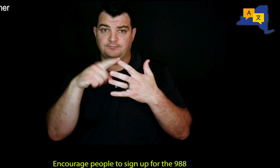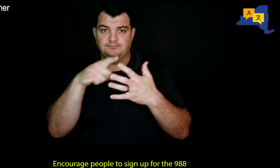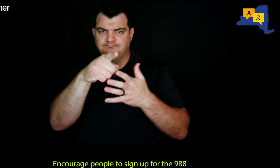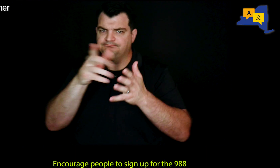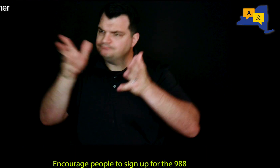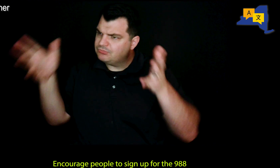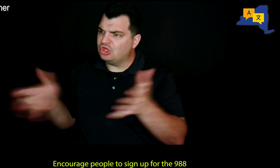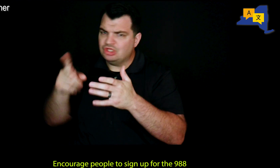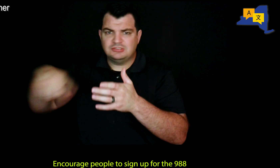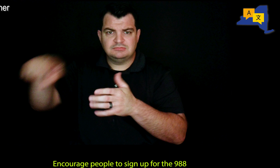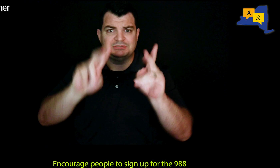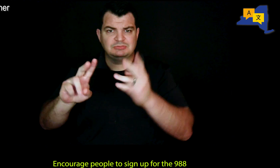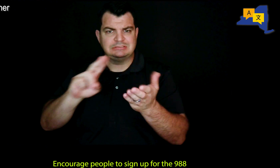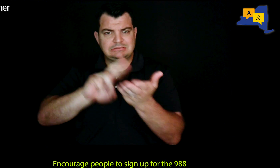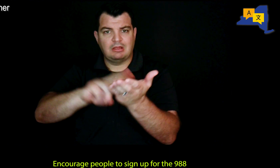Encourage people to sign up for the 988